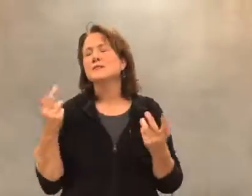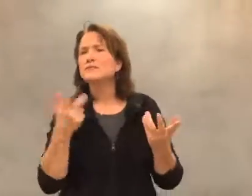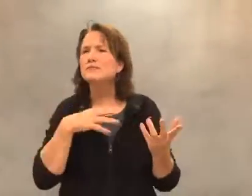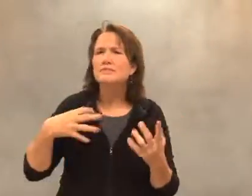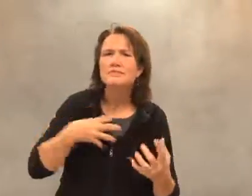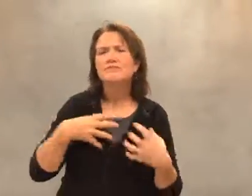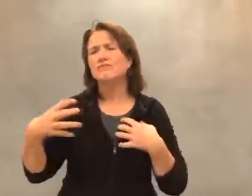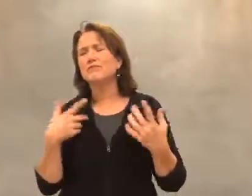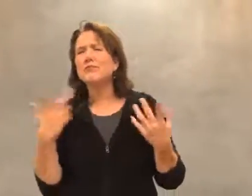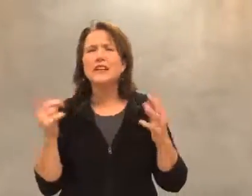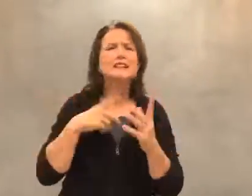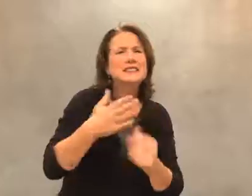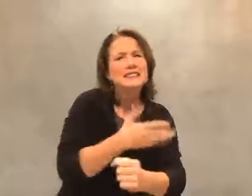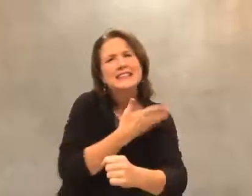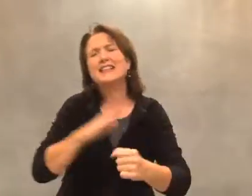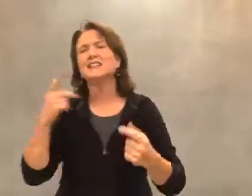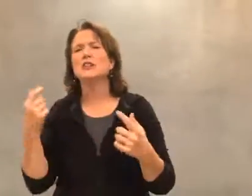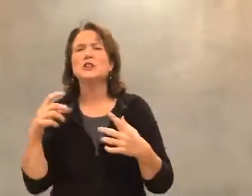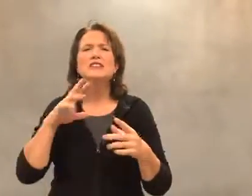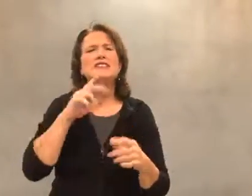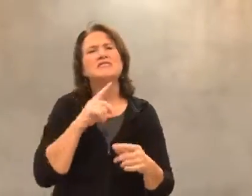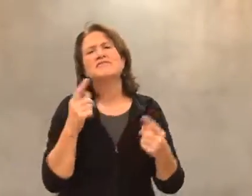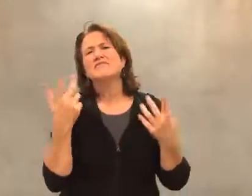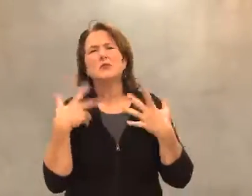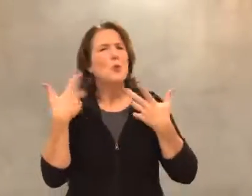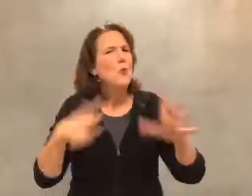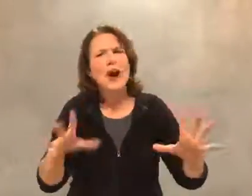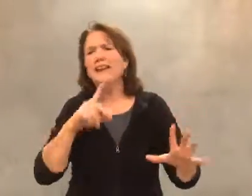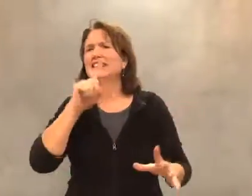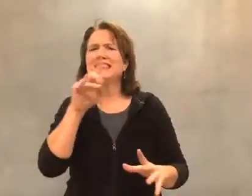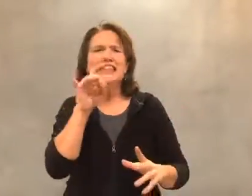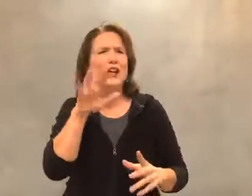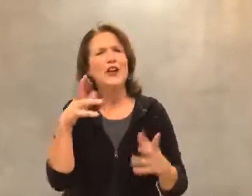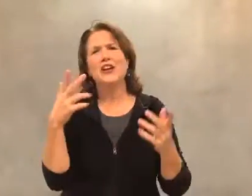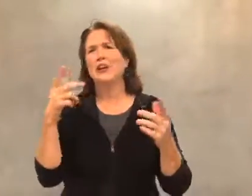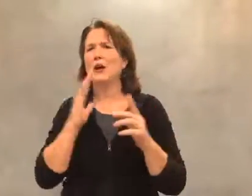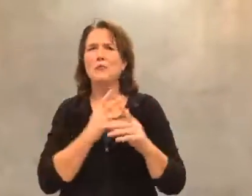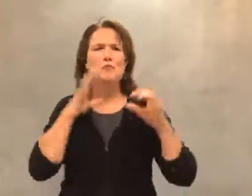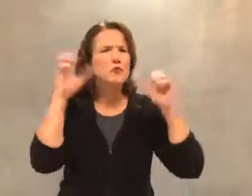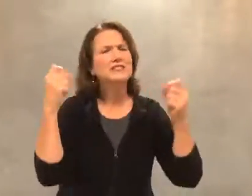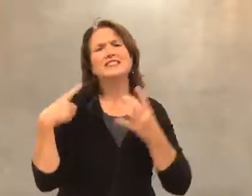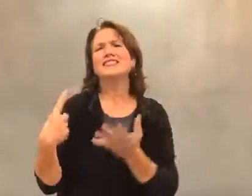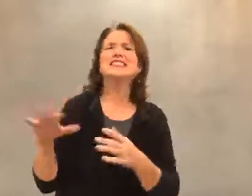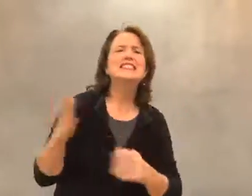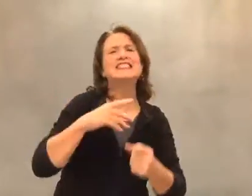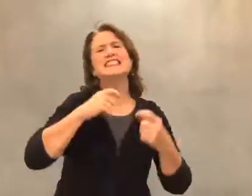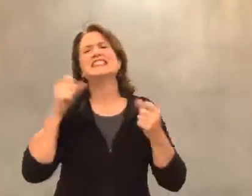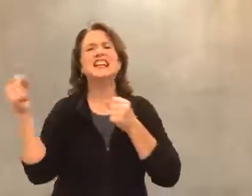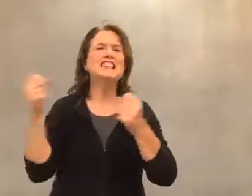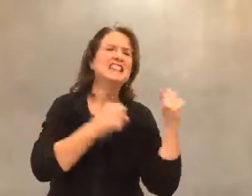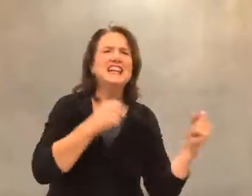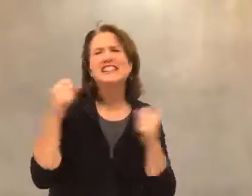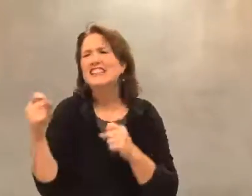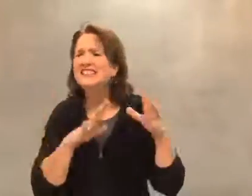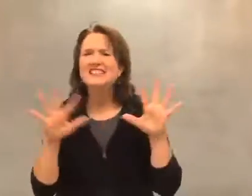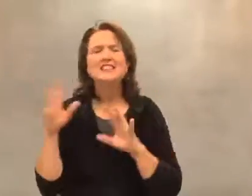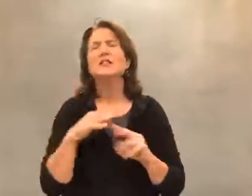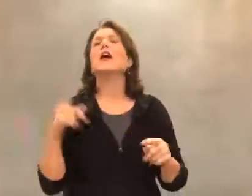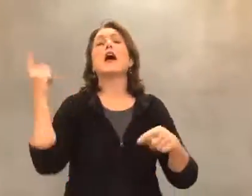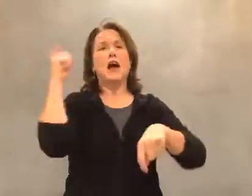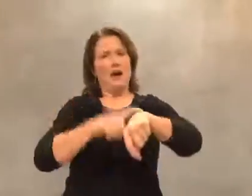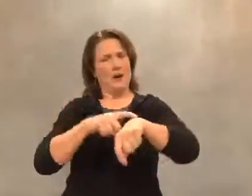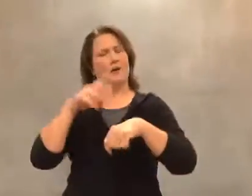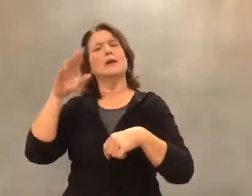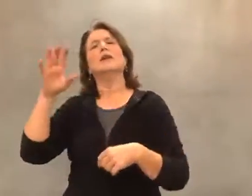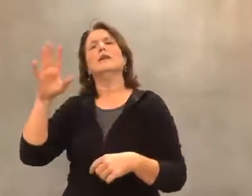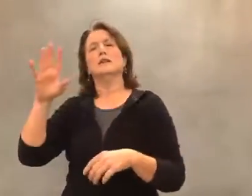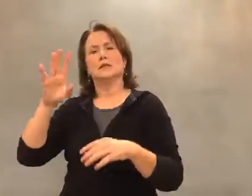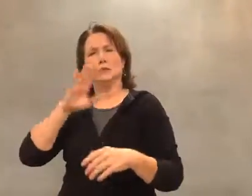We complained, we sang, we didn't want Zinger, and we chanted.